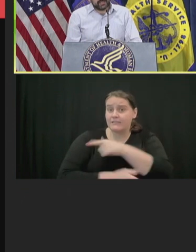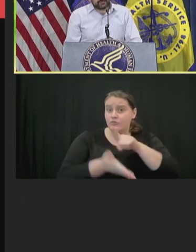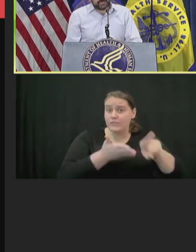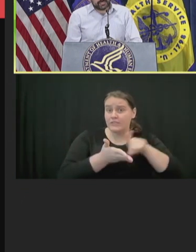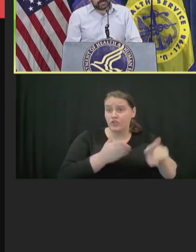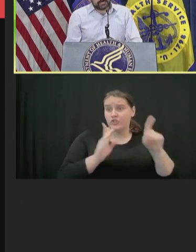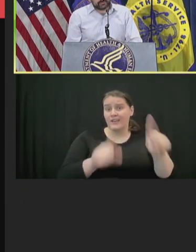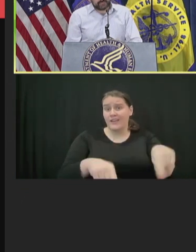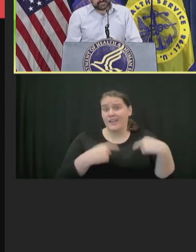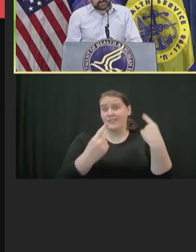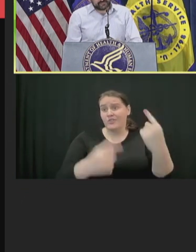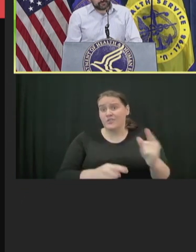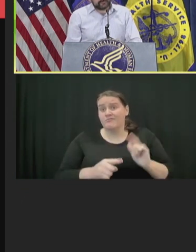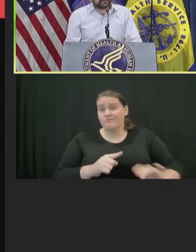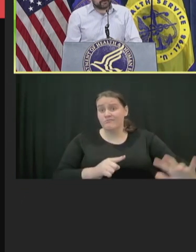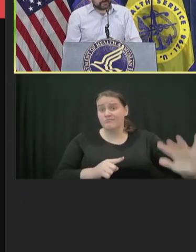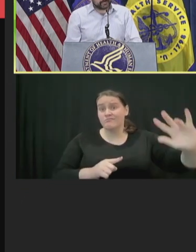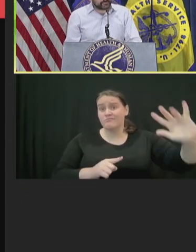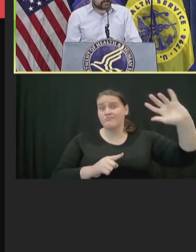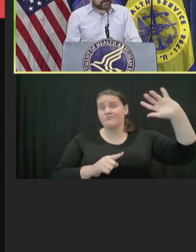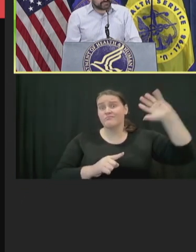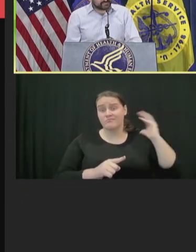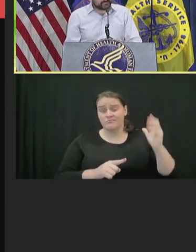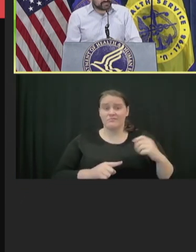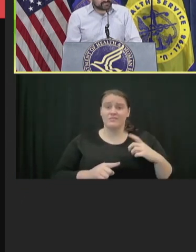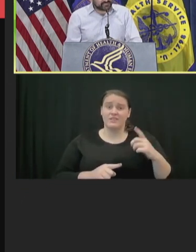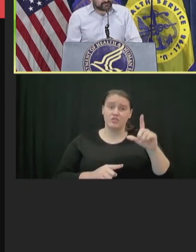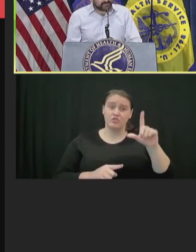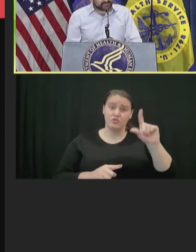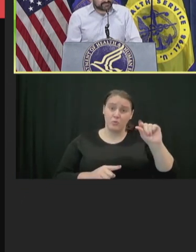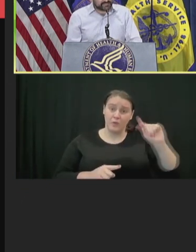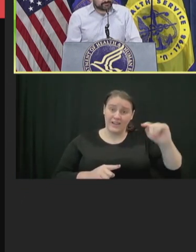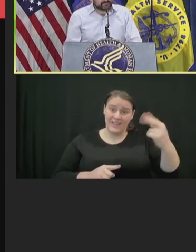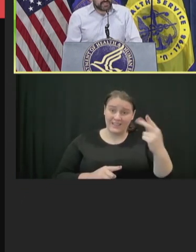when India ran several very, very large studies of the BCG vaccine.